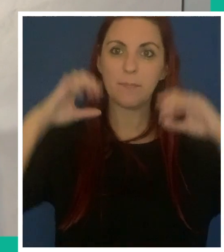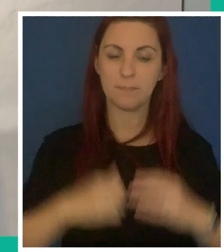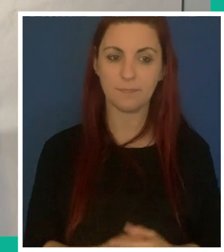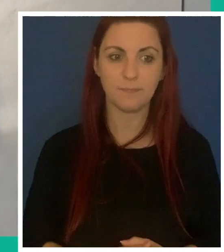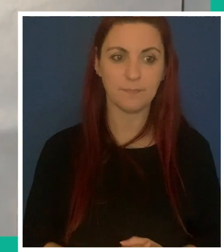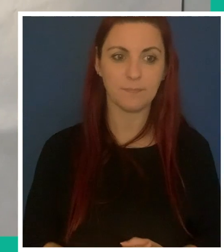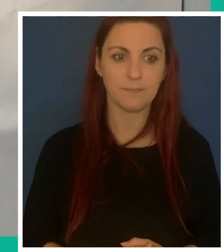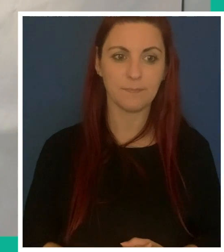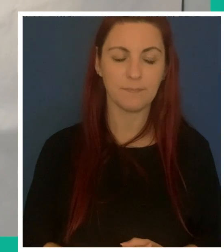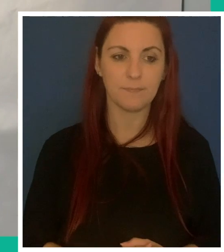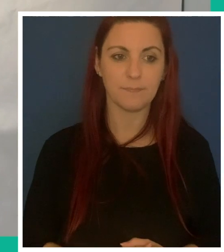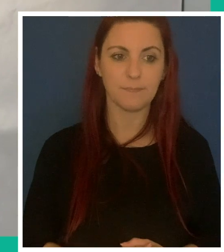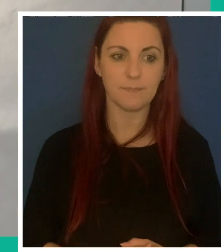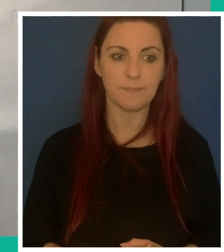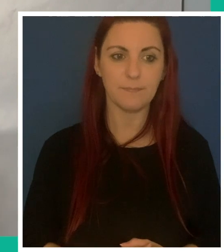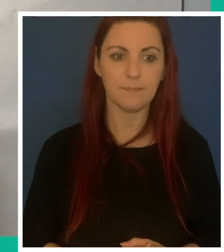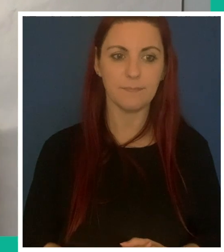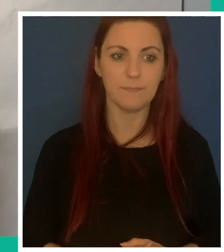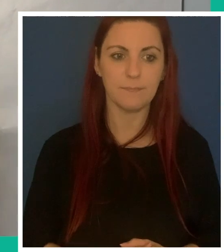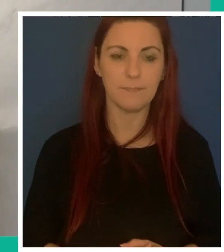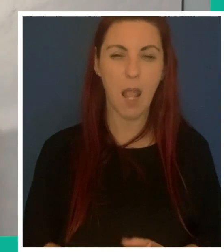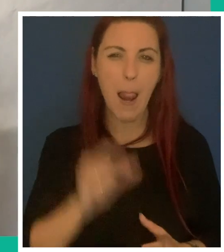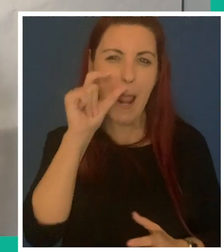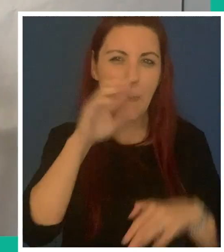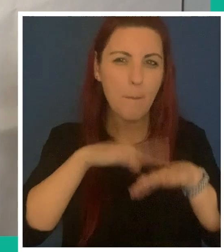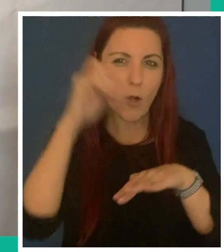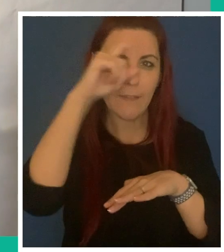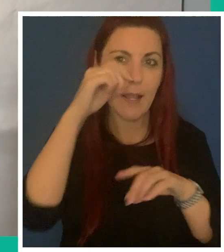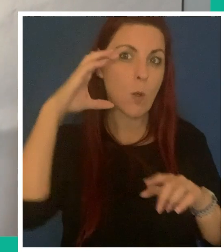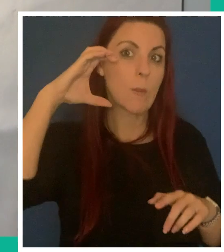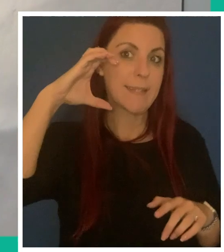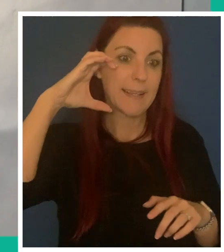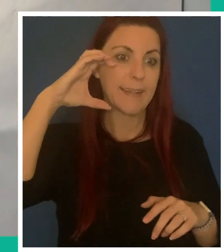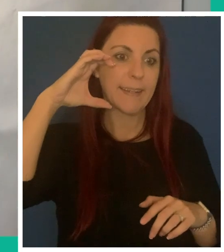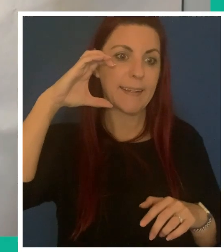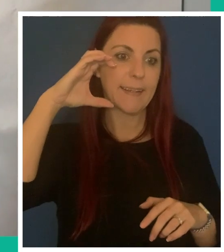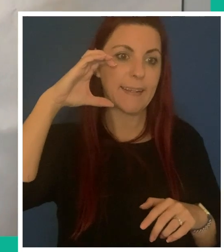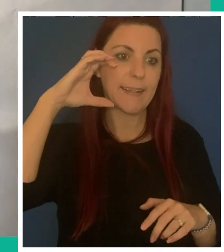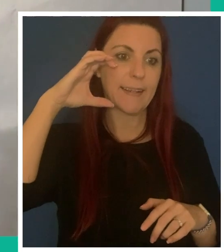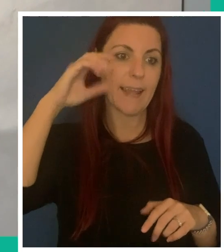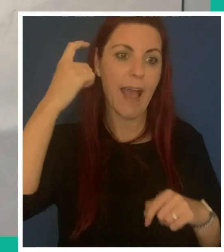And then the rest of his mouth a little bit more tricky, it's a little curve that goes around like this and then back up.